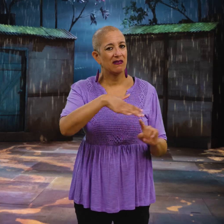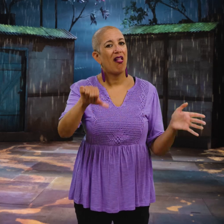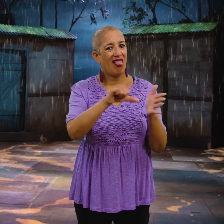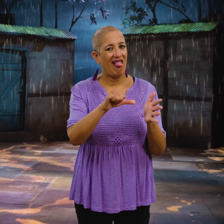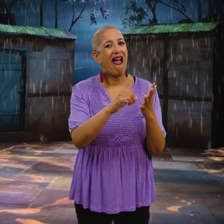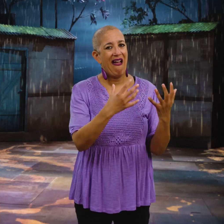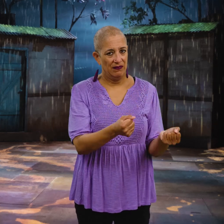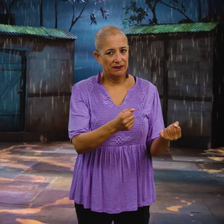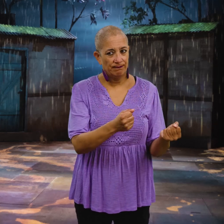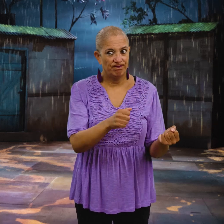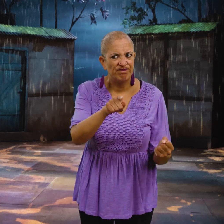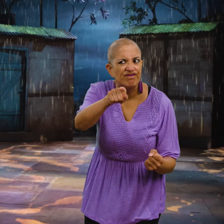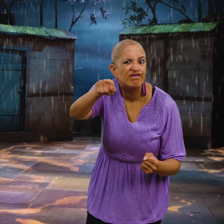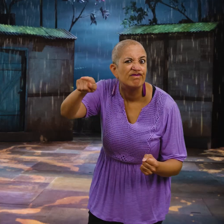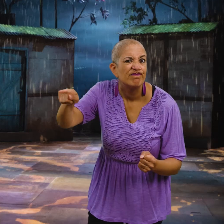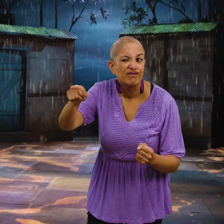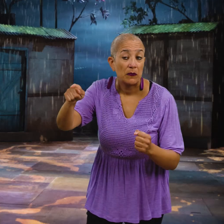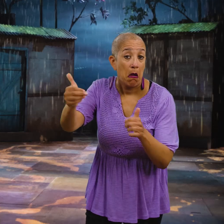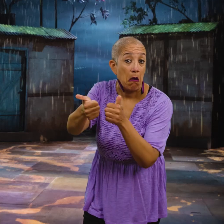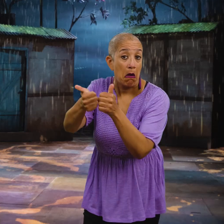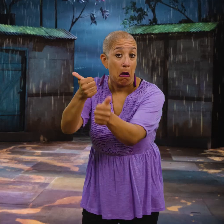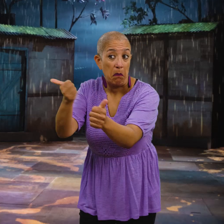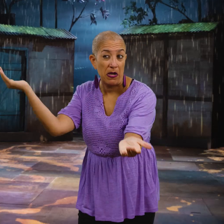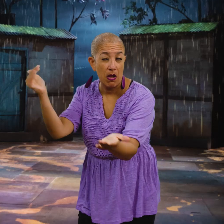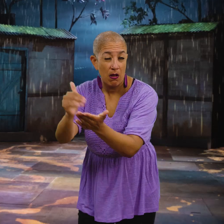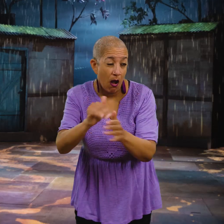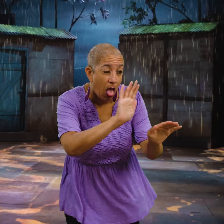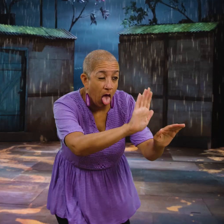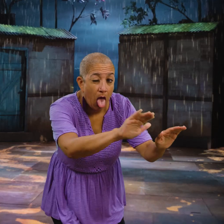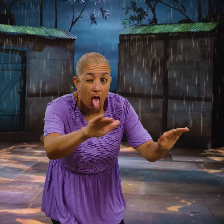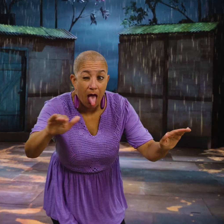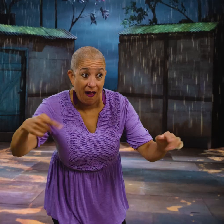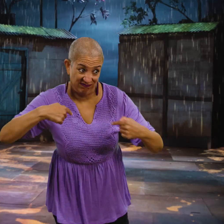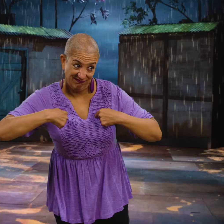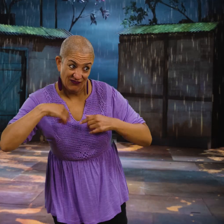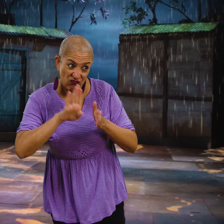Tobacco companies offer farmers money to cut down forest trees for firewood.